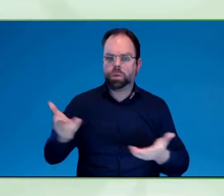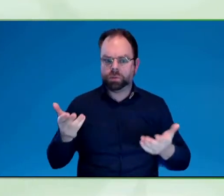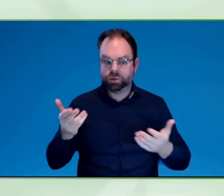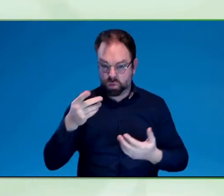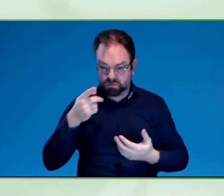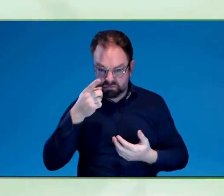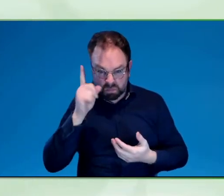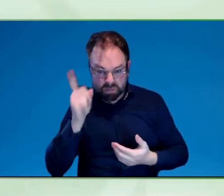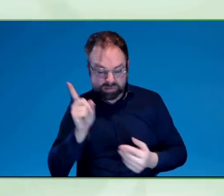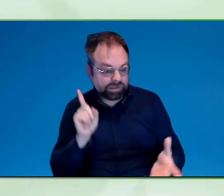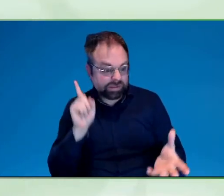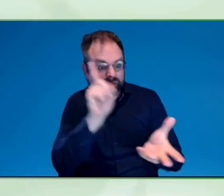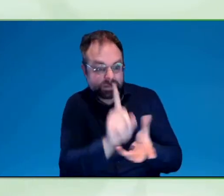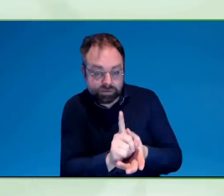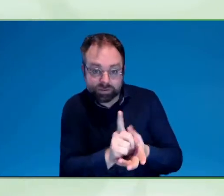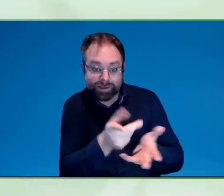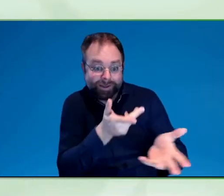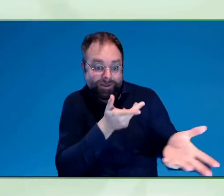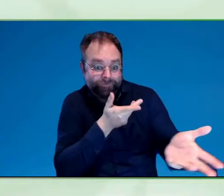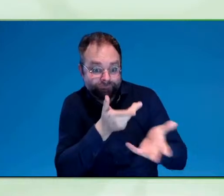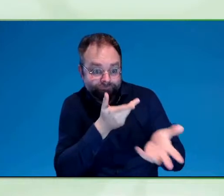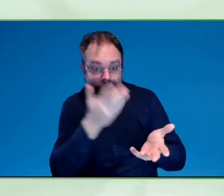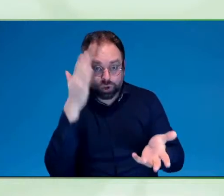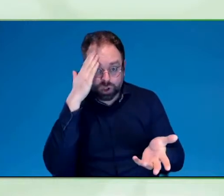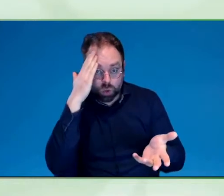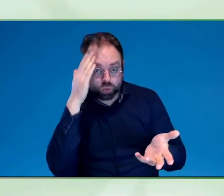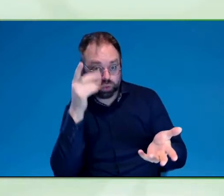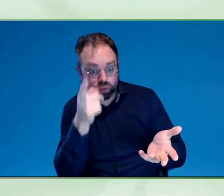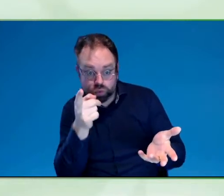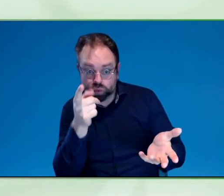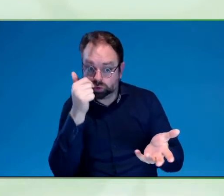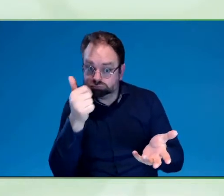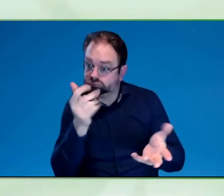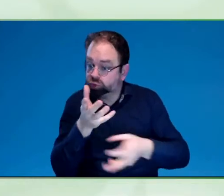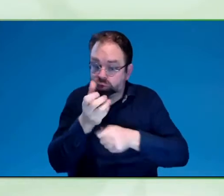That is part of why we are here and talking today, we want to expand this group and we